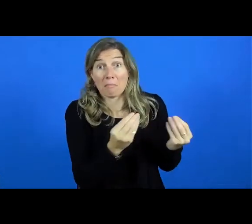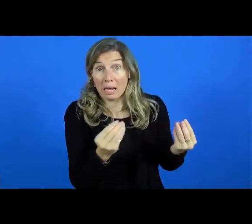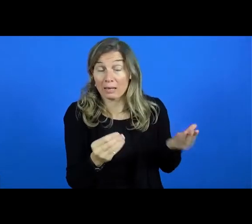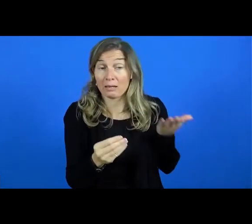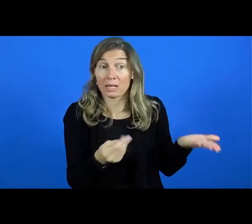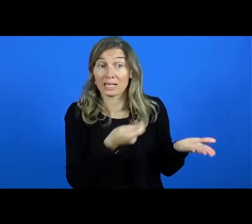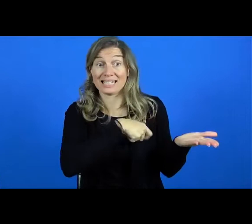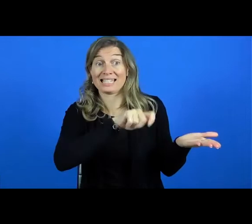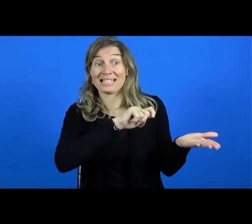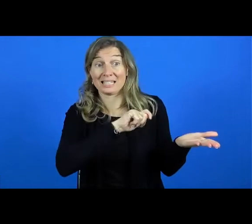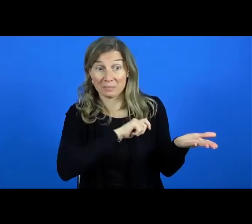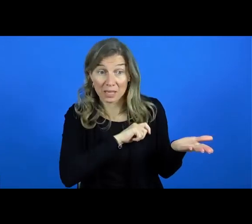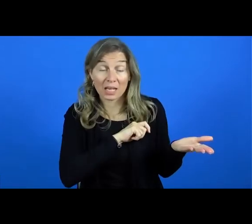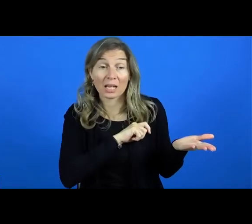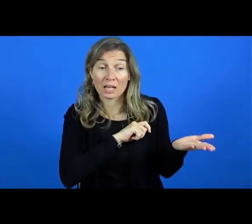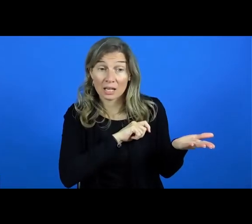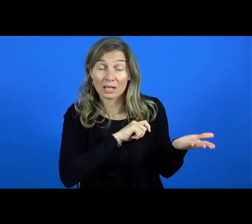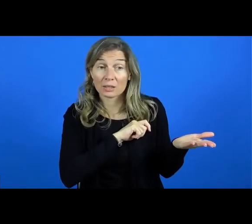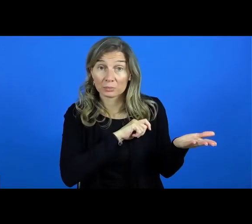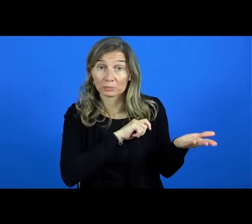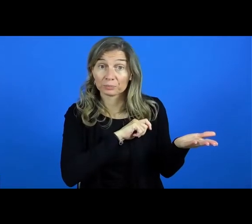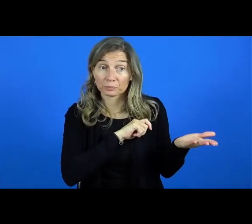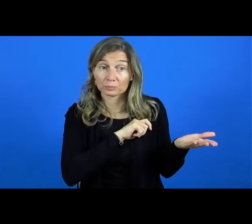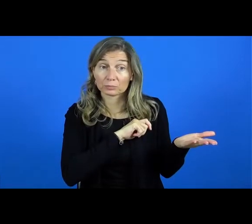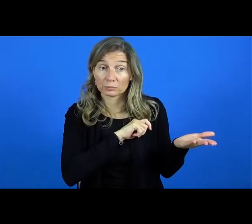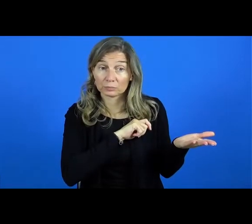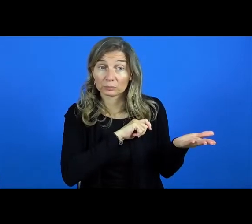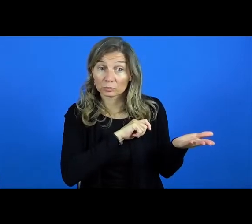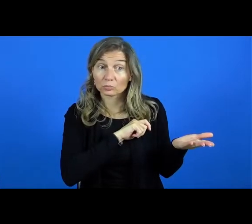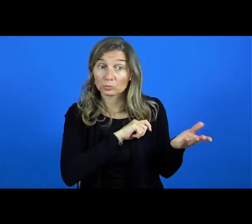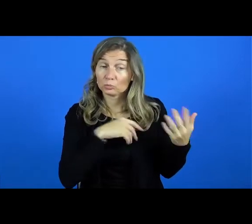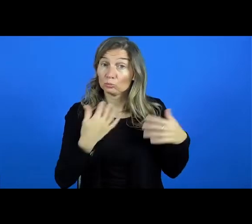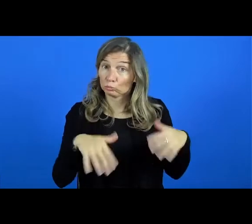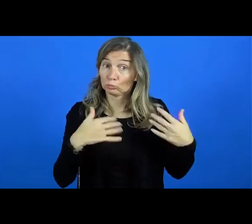We open a considerable number of complaints each year